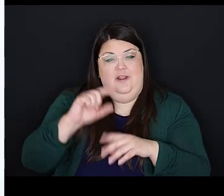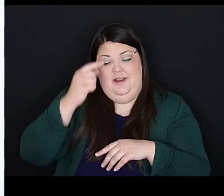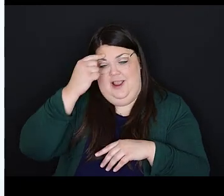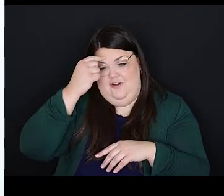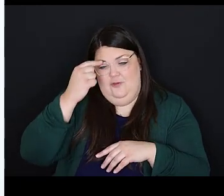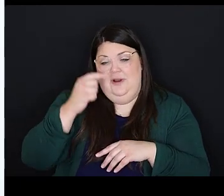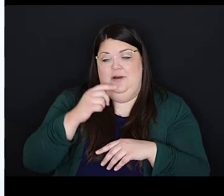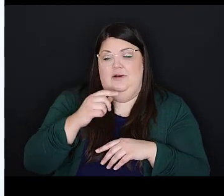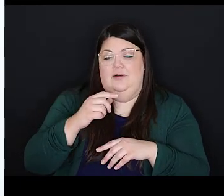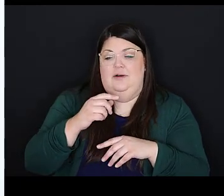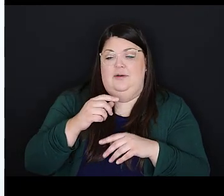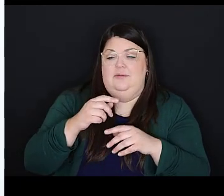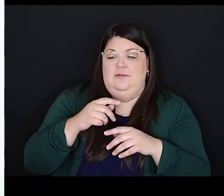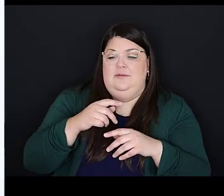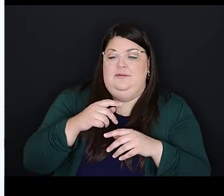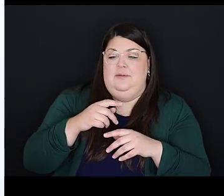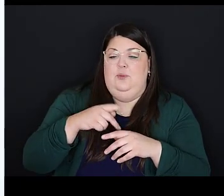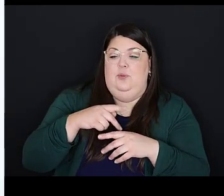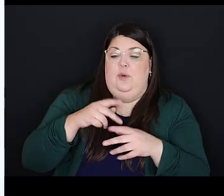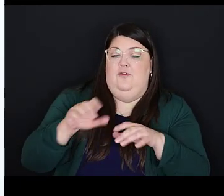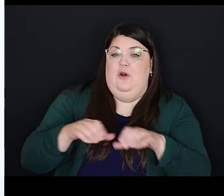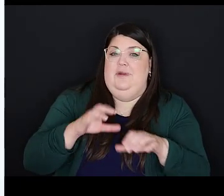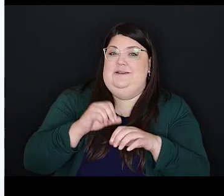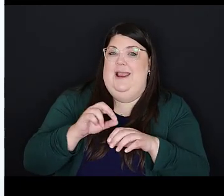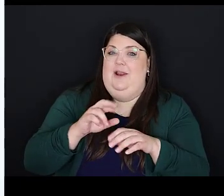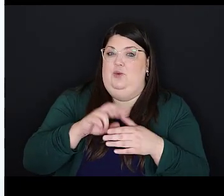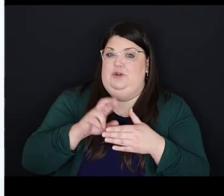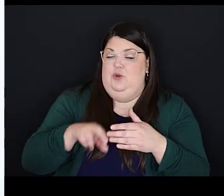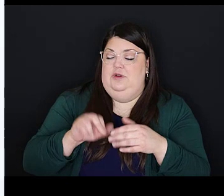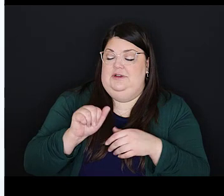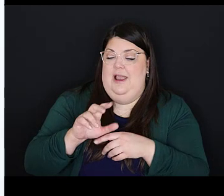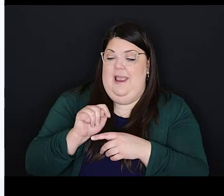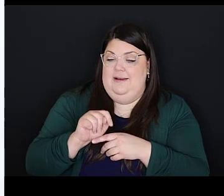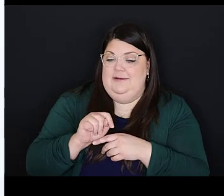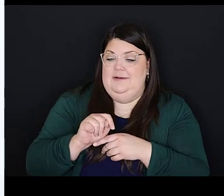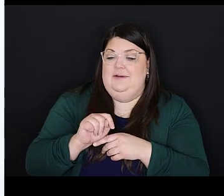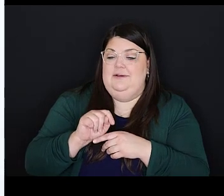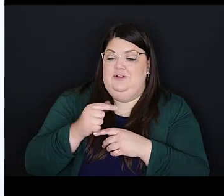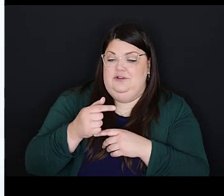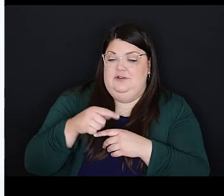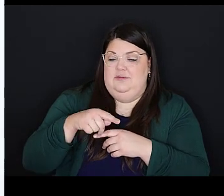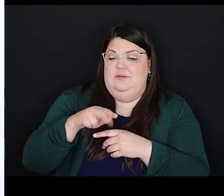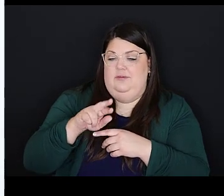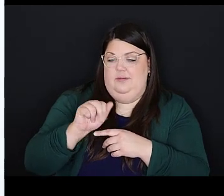Results Act of 1993 (GPRA), the Department has established four performance measures for the